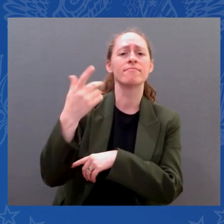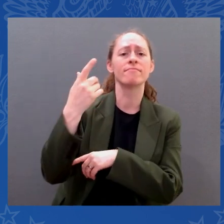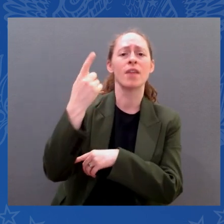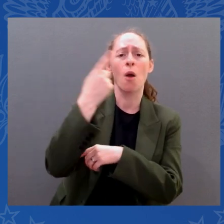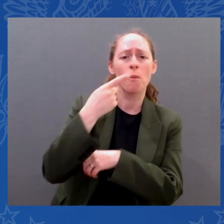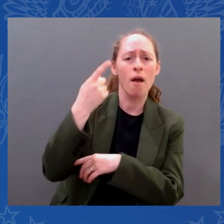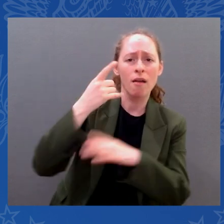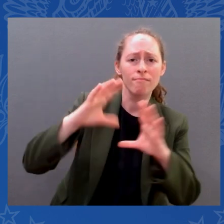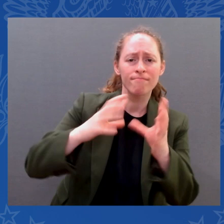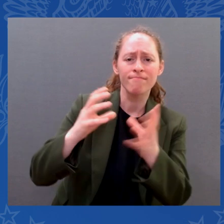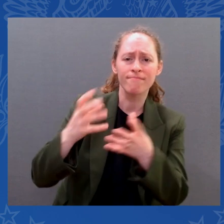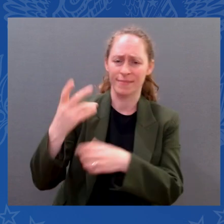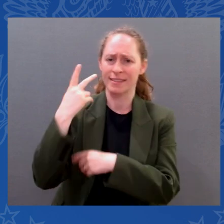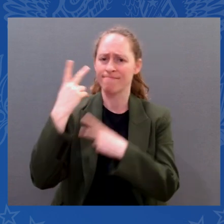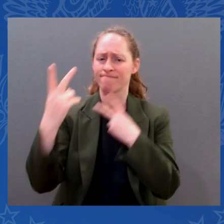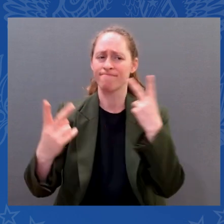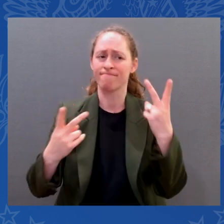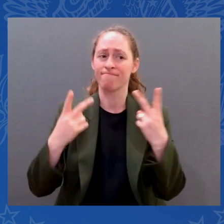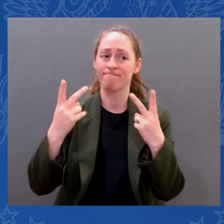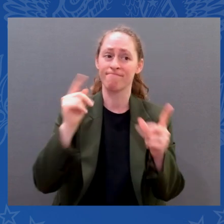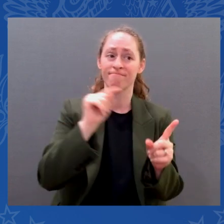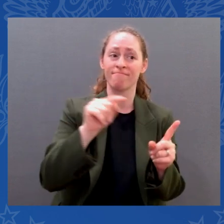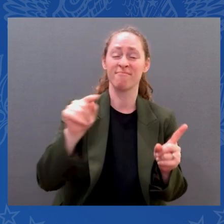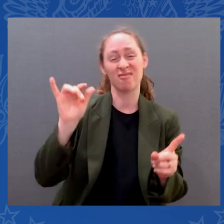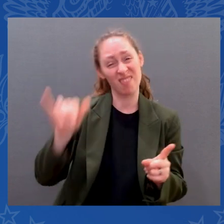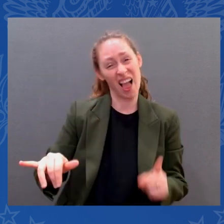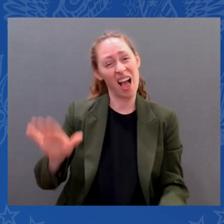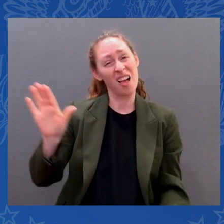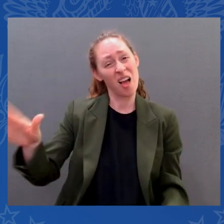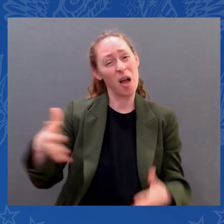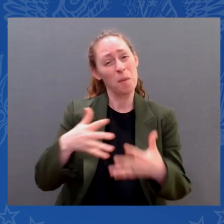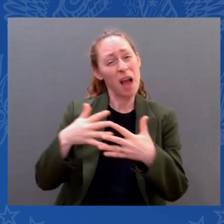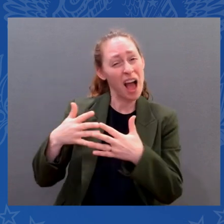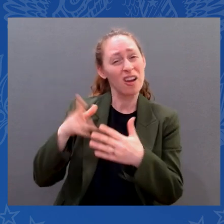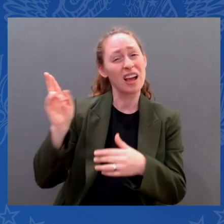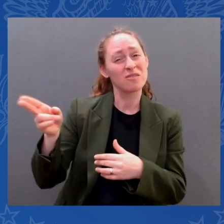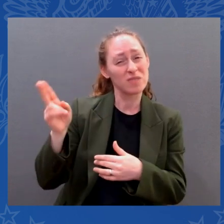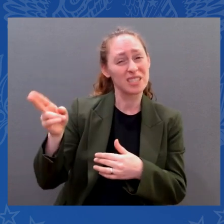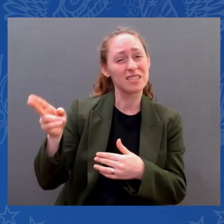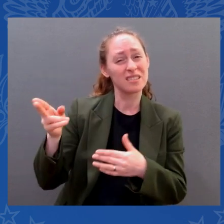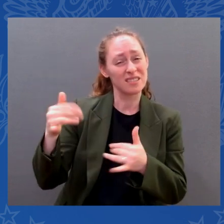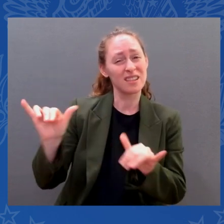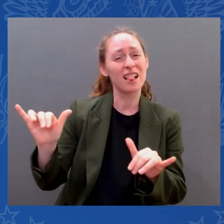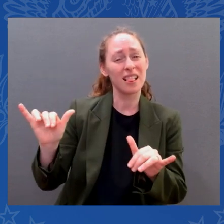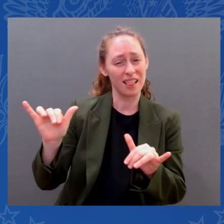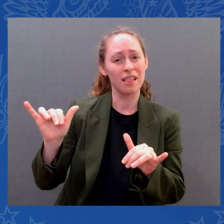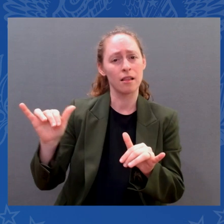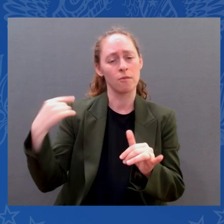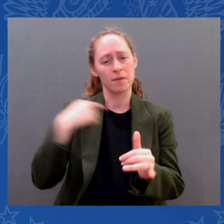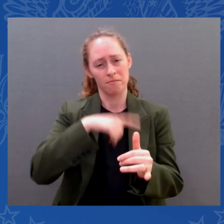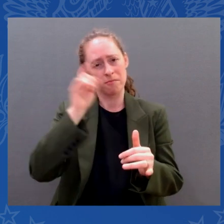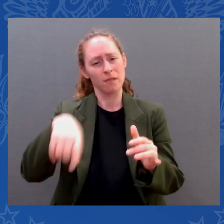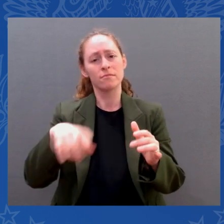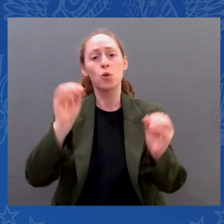and we must teach it as it really happened so that we can learn from our best moments